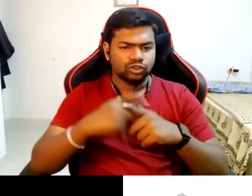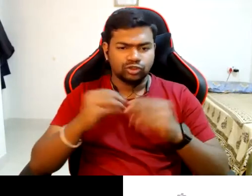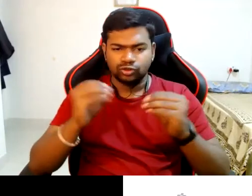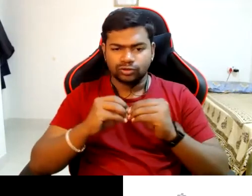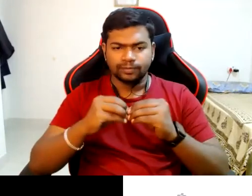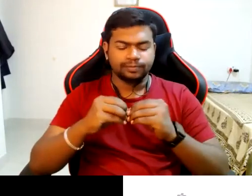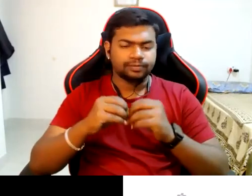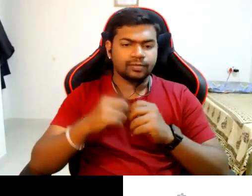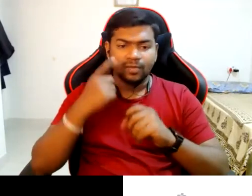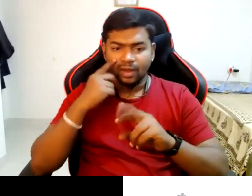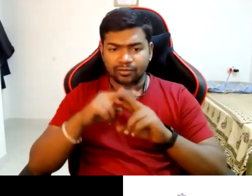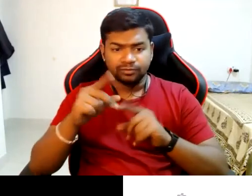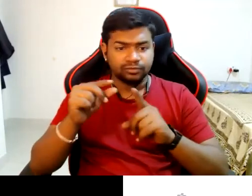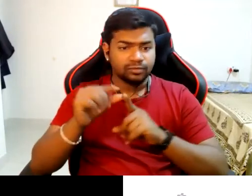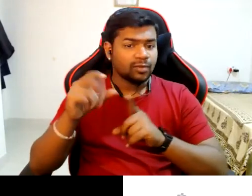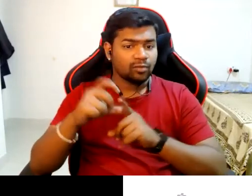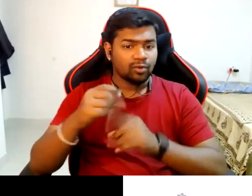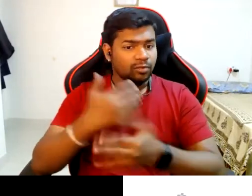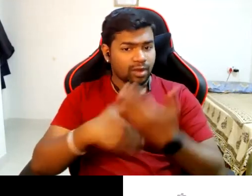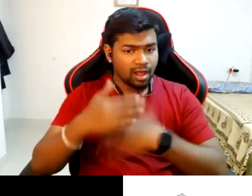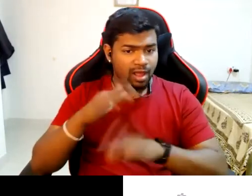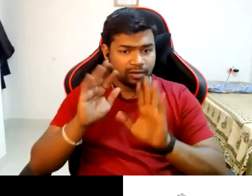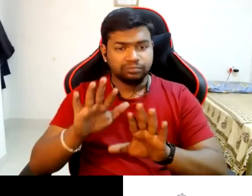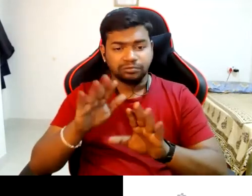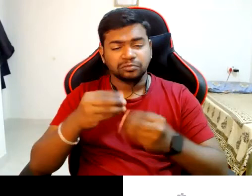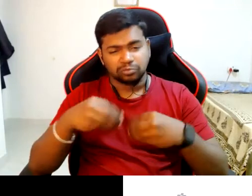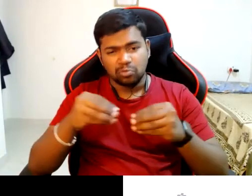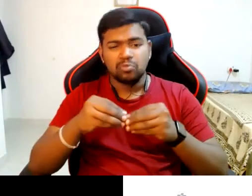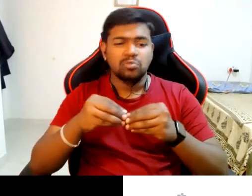When you have disability, it becomes even more hard to get a job.